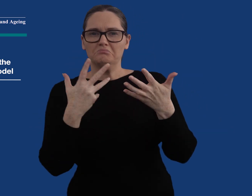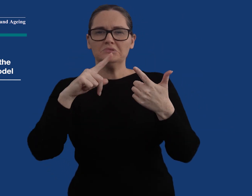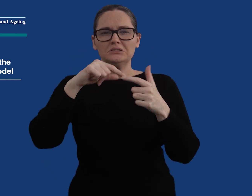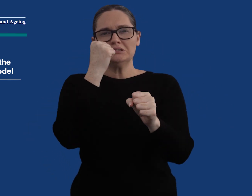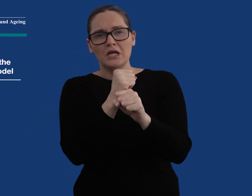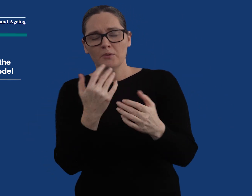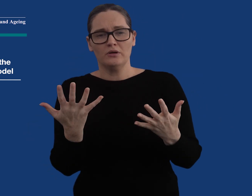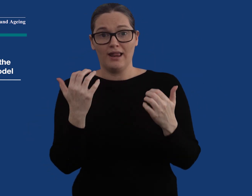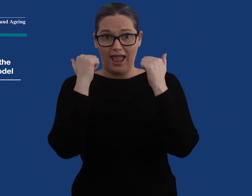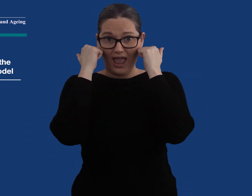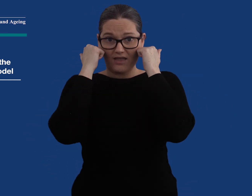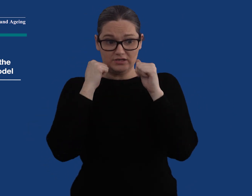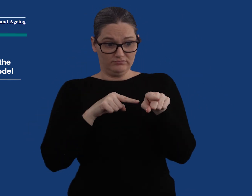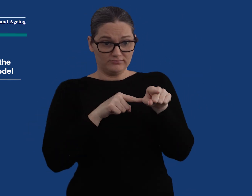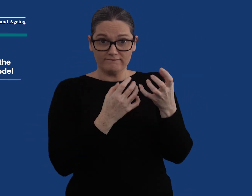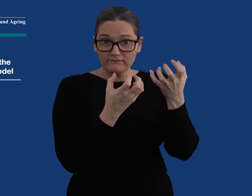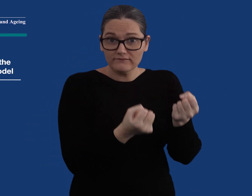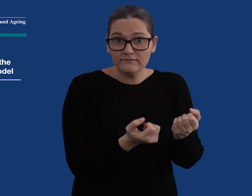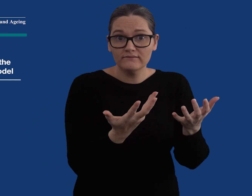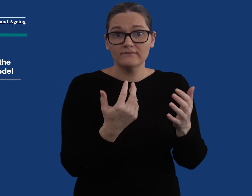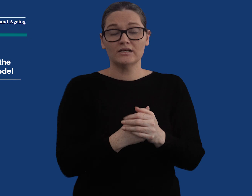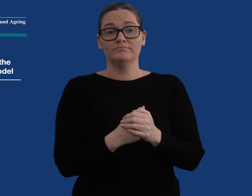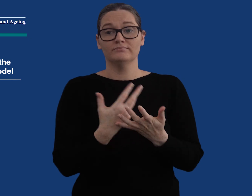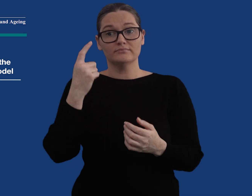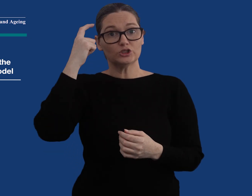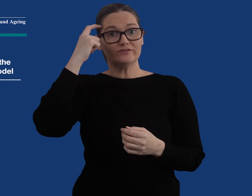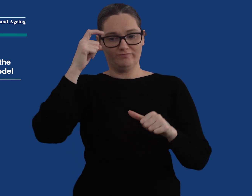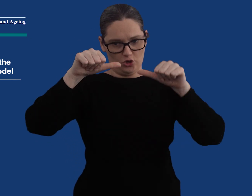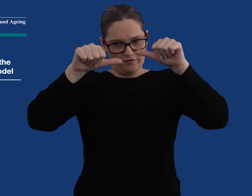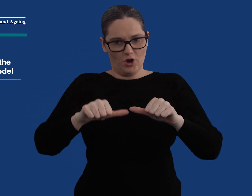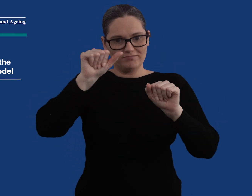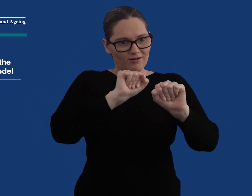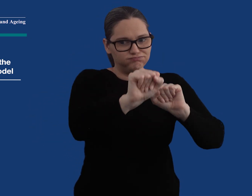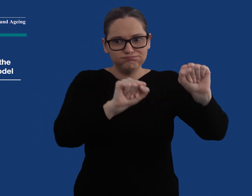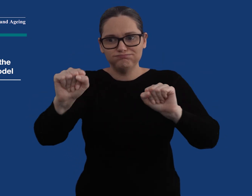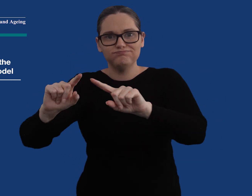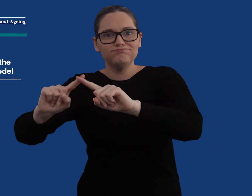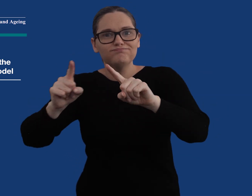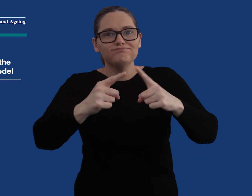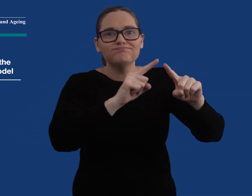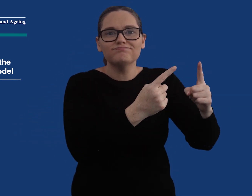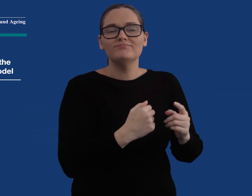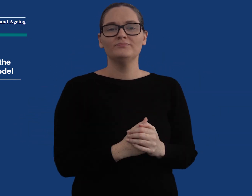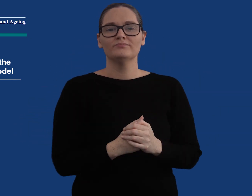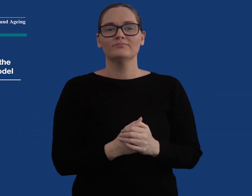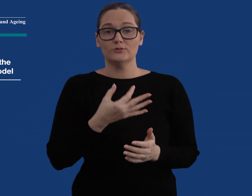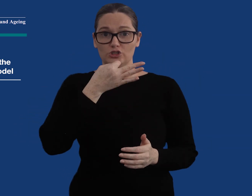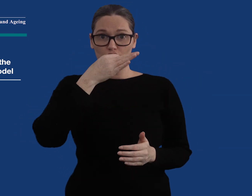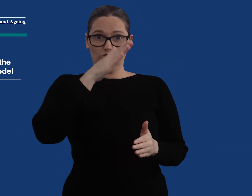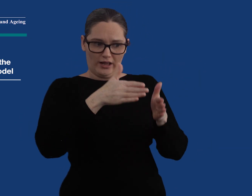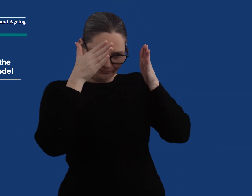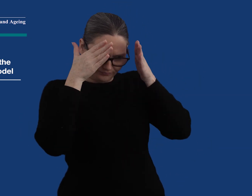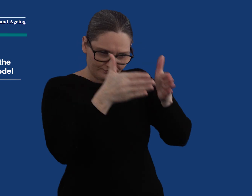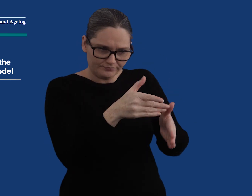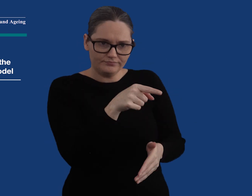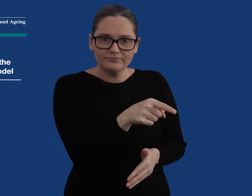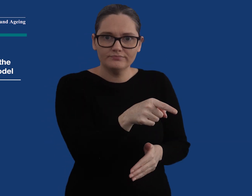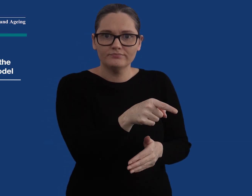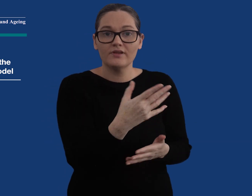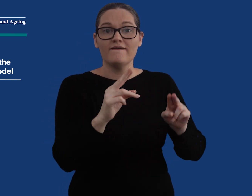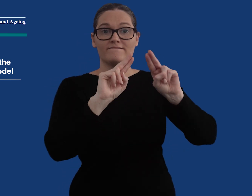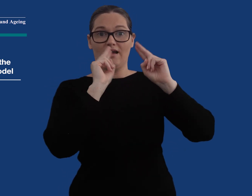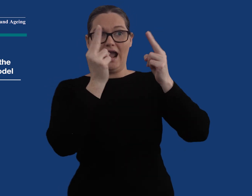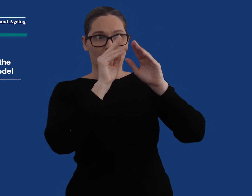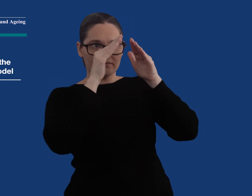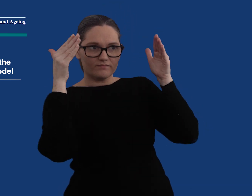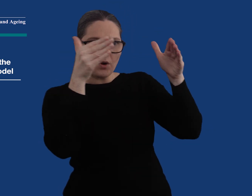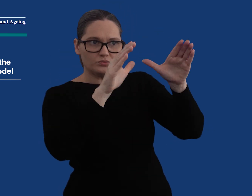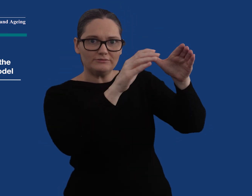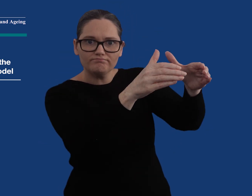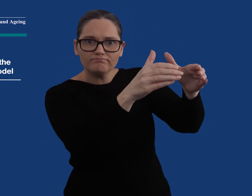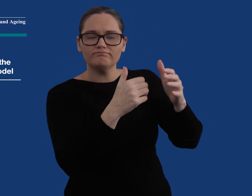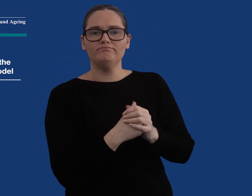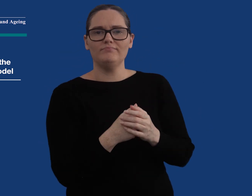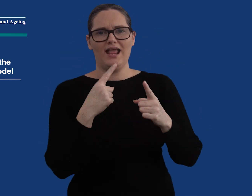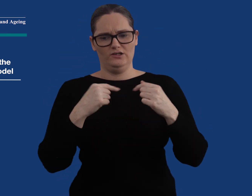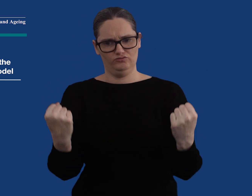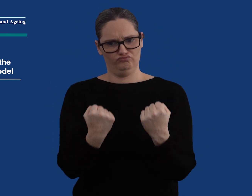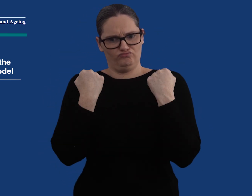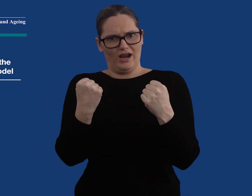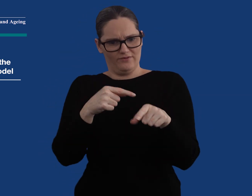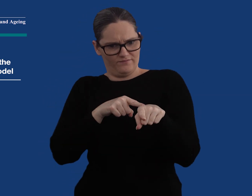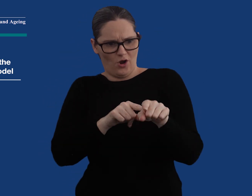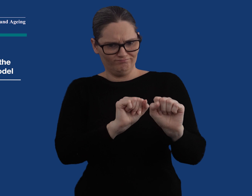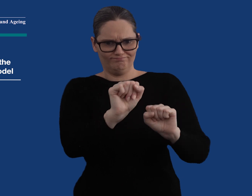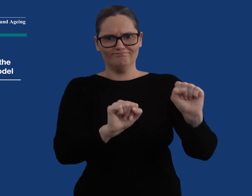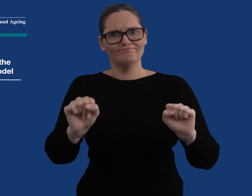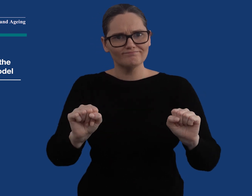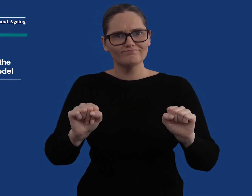for example, being informed by evidence, being neuro-affirming, child centred, family centred and strength-based.